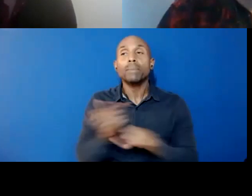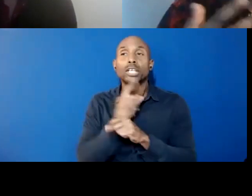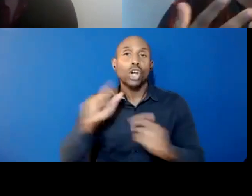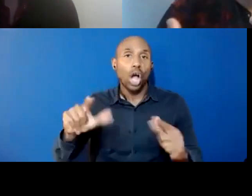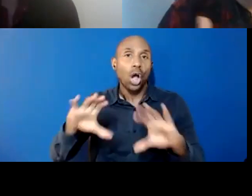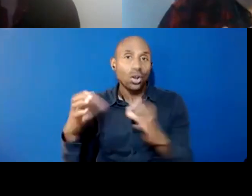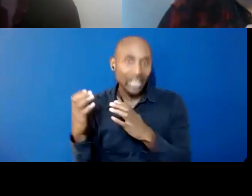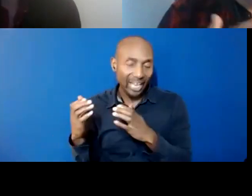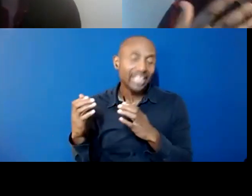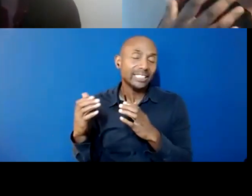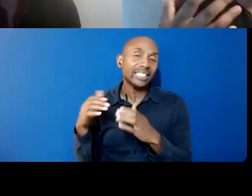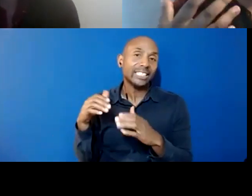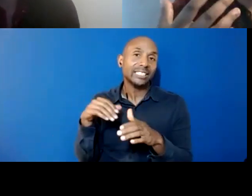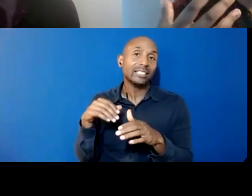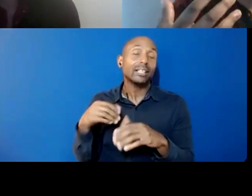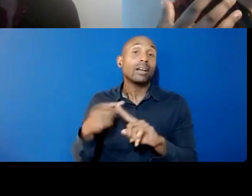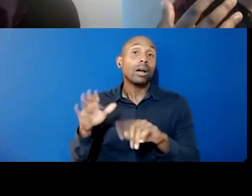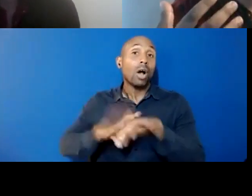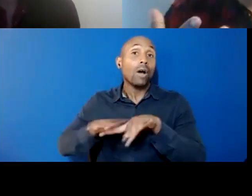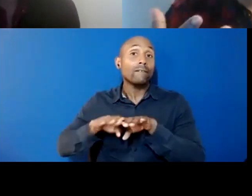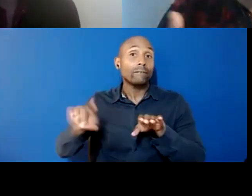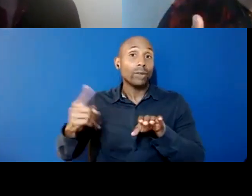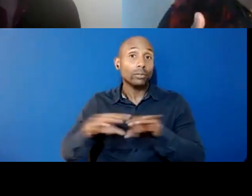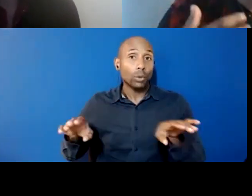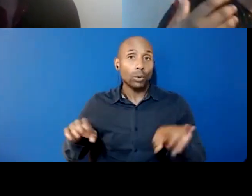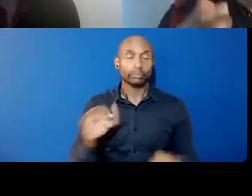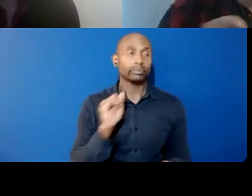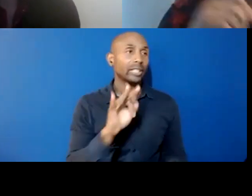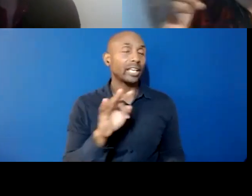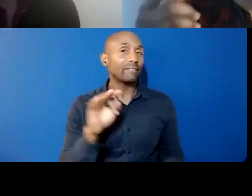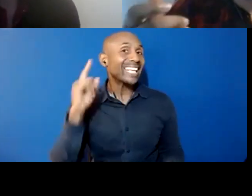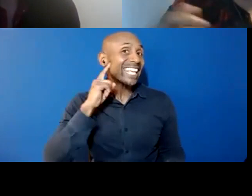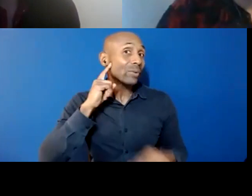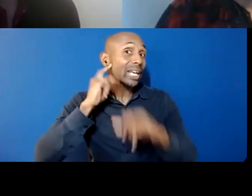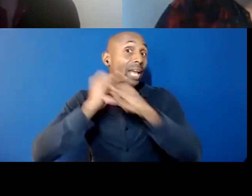make sure that the teachers would turn around rather than looking at the board and talking.